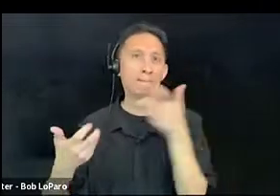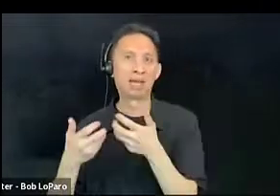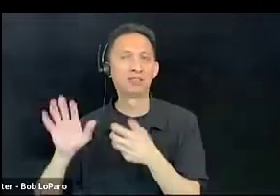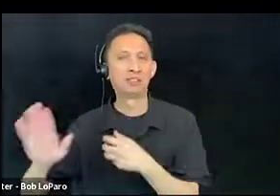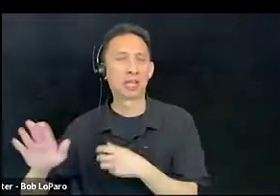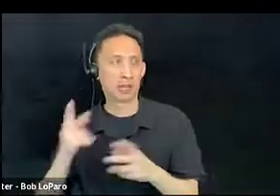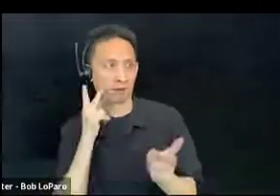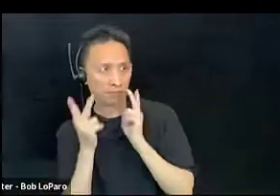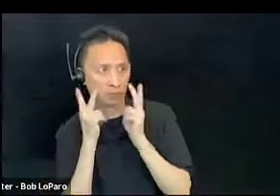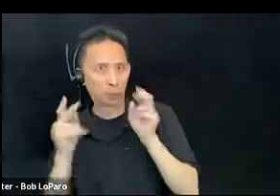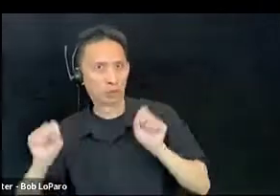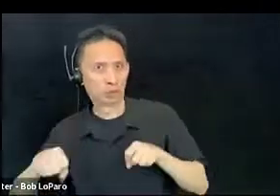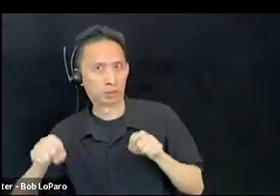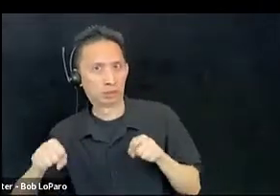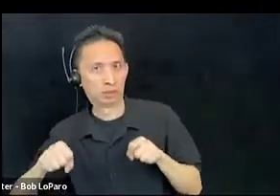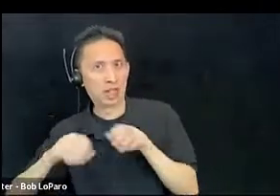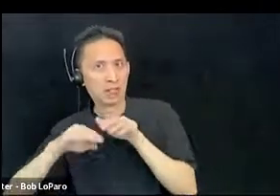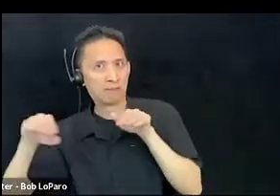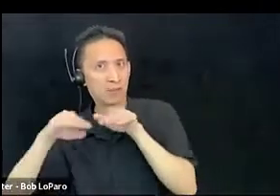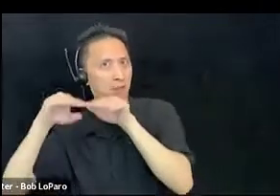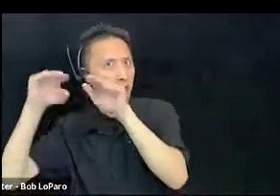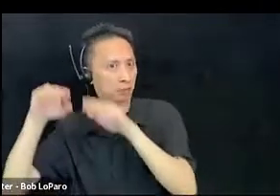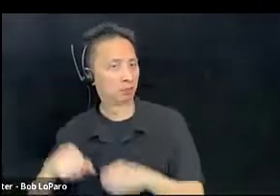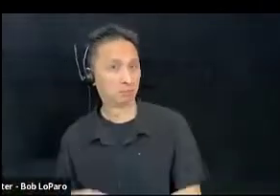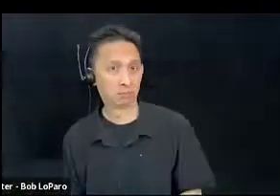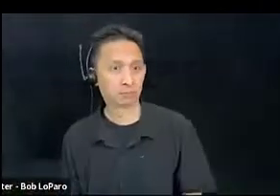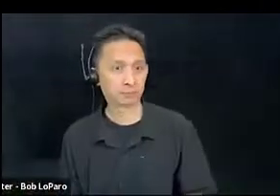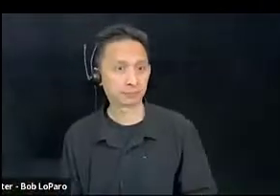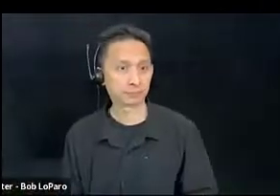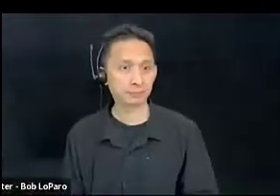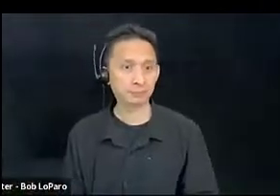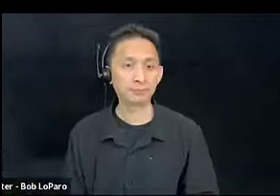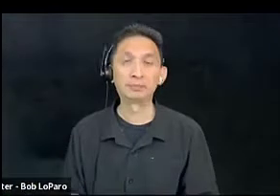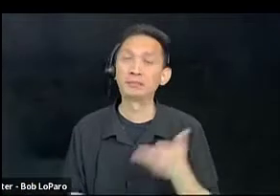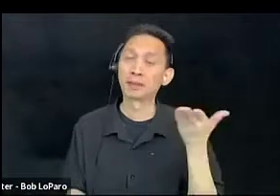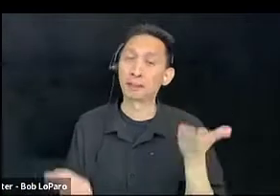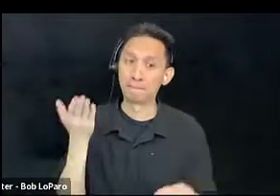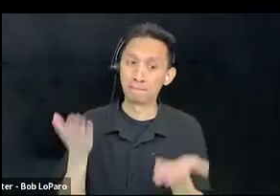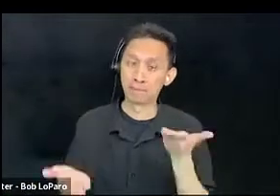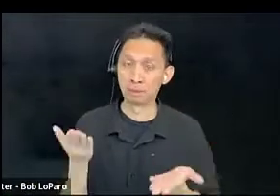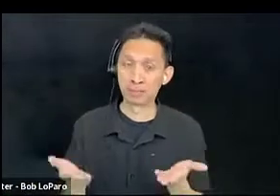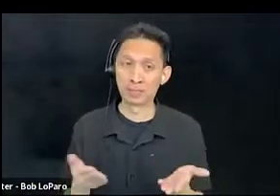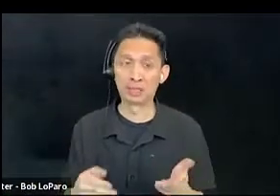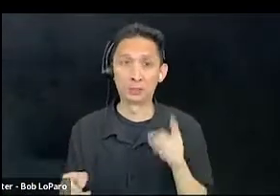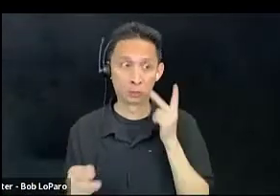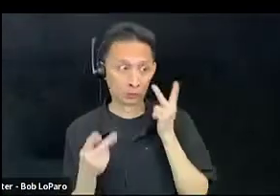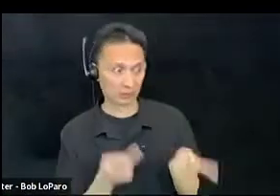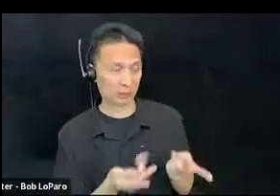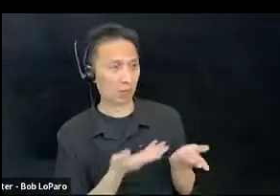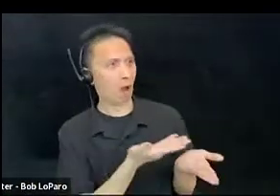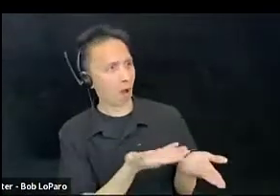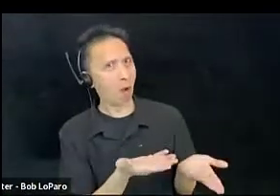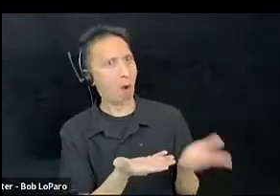So for example, on the one hand, you might have communication that looks really great from a communication standpoint,